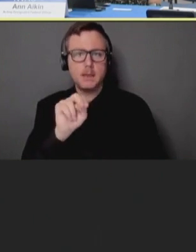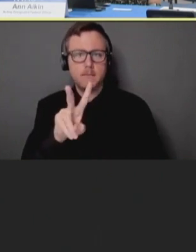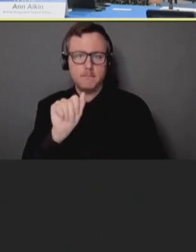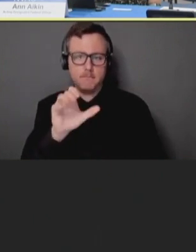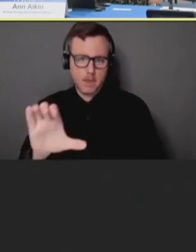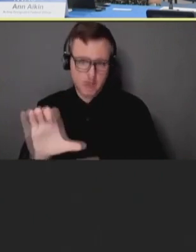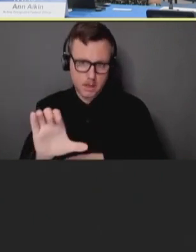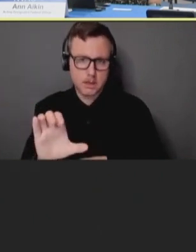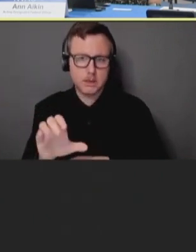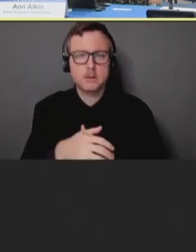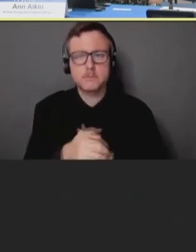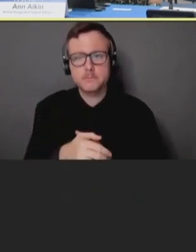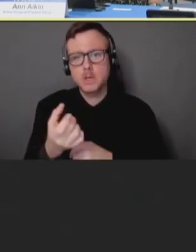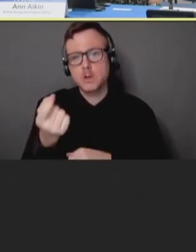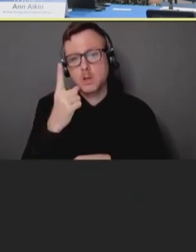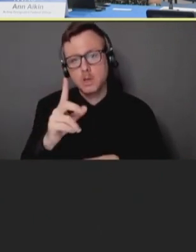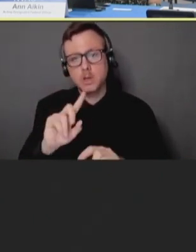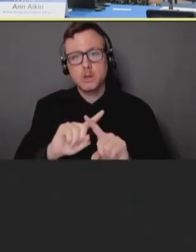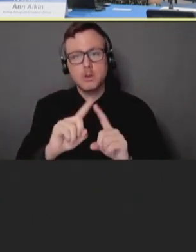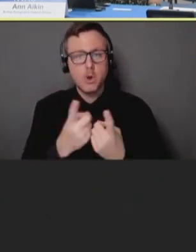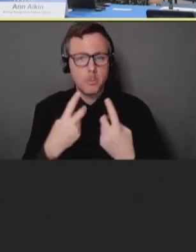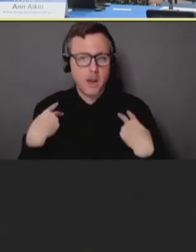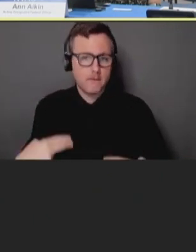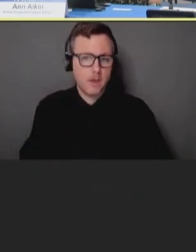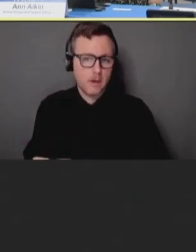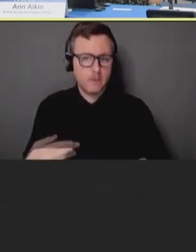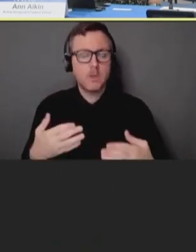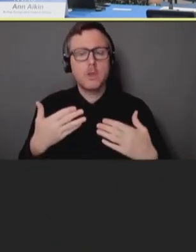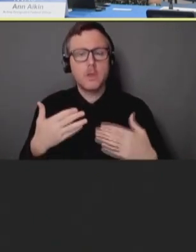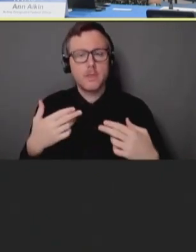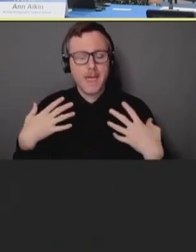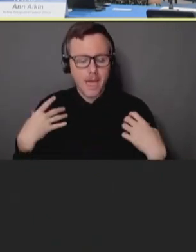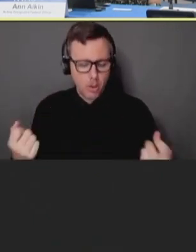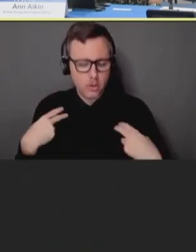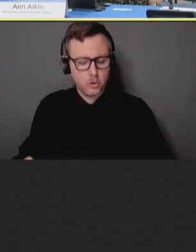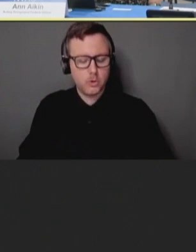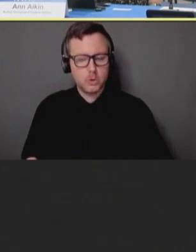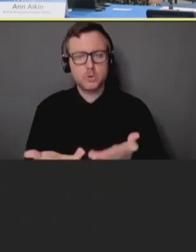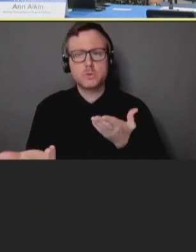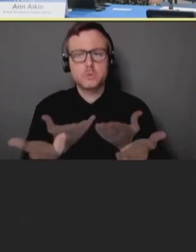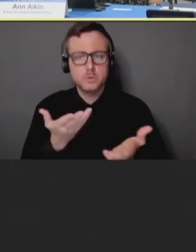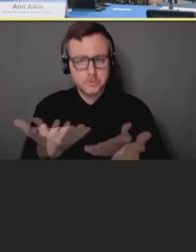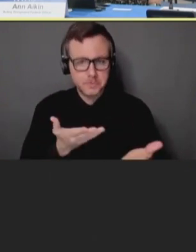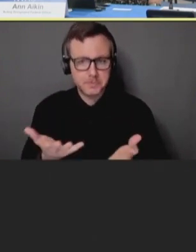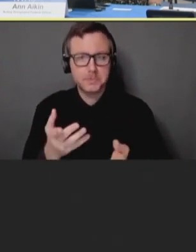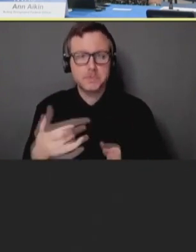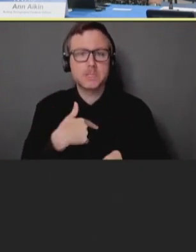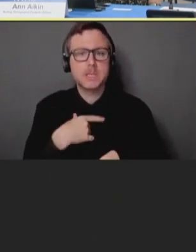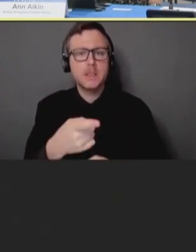not constitute an endorsement or recommendation by the U.S. government, HHS, or NVAC.